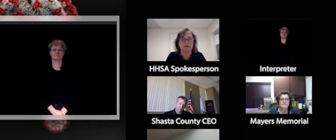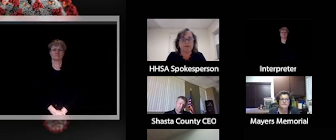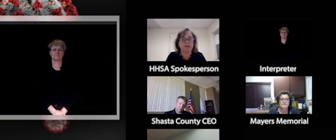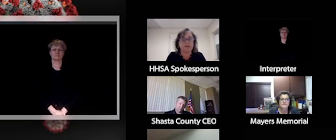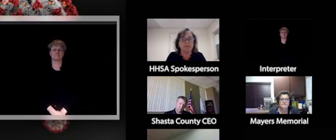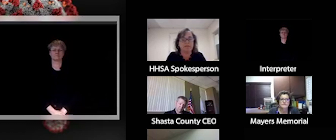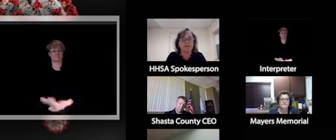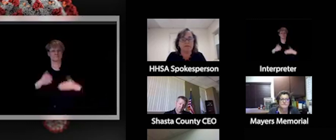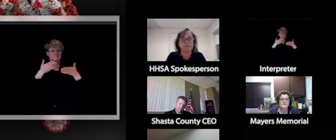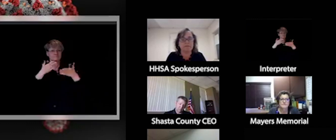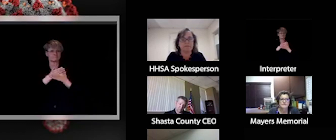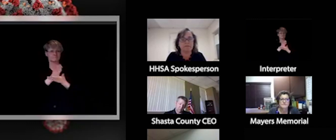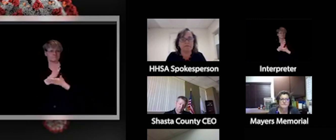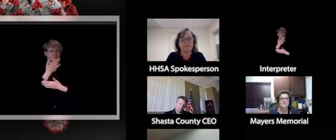Alright, thanks Mark. Anybody else?